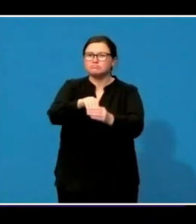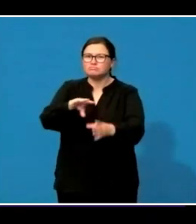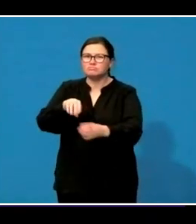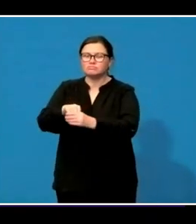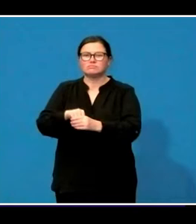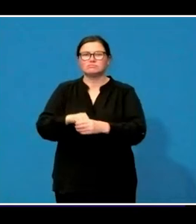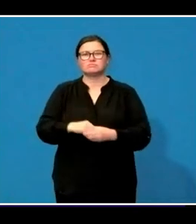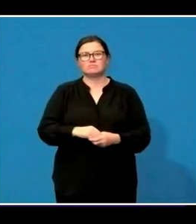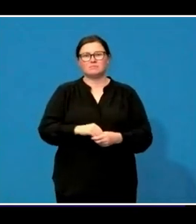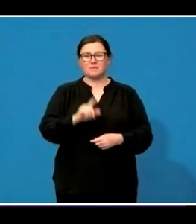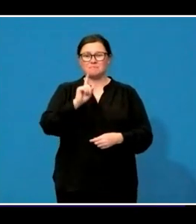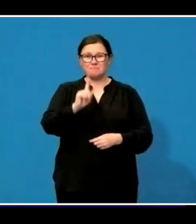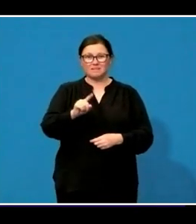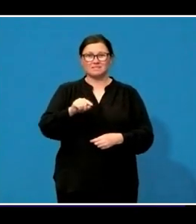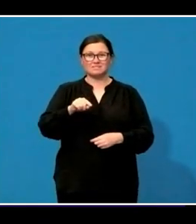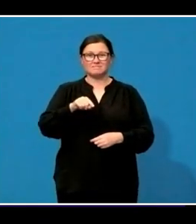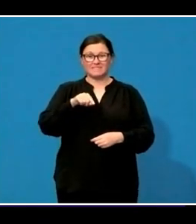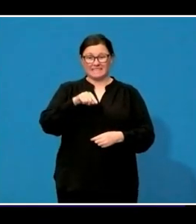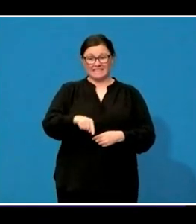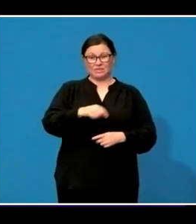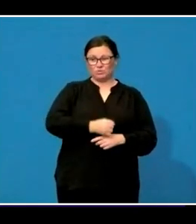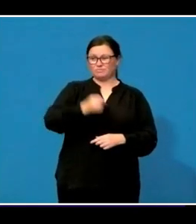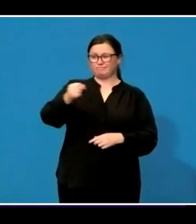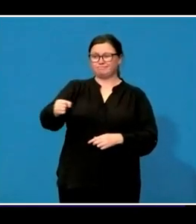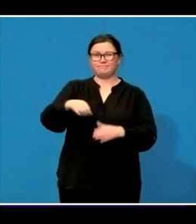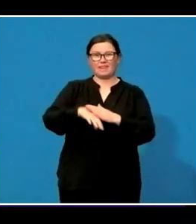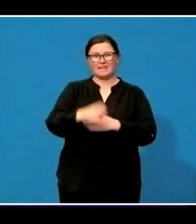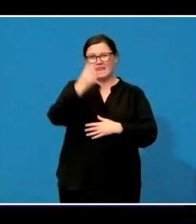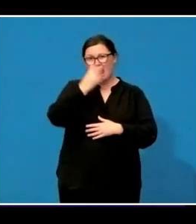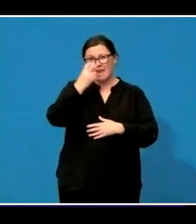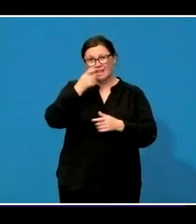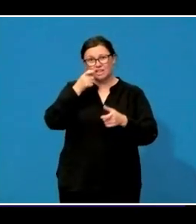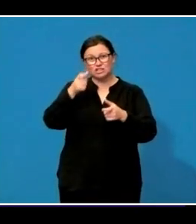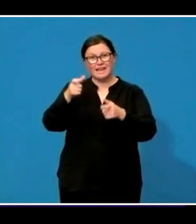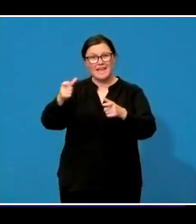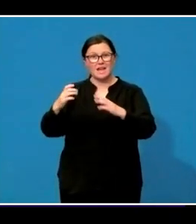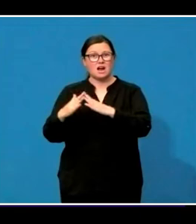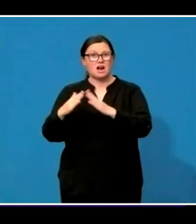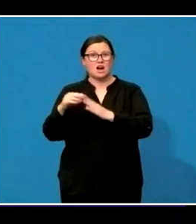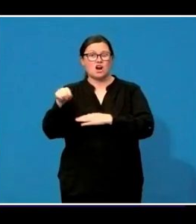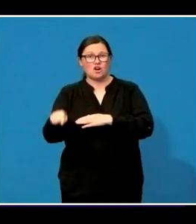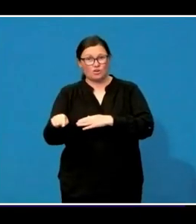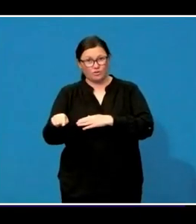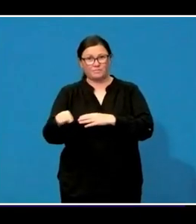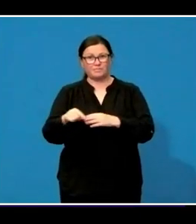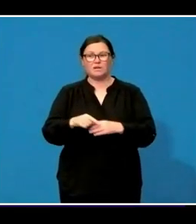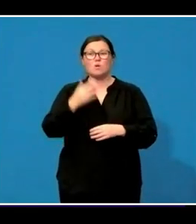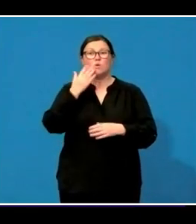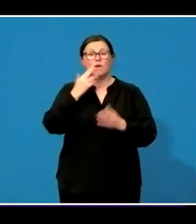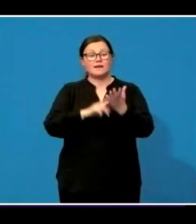an aged care facility and, consequently, when the NDIA came to town, he was a little